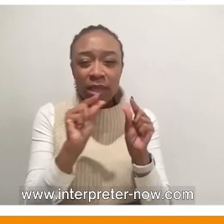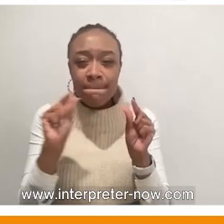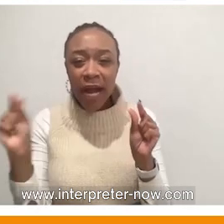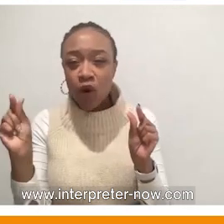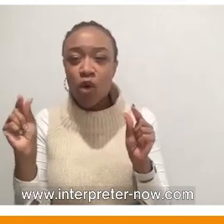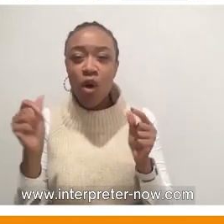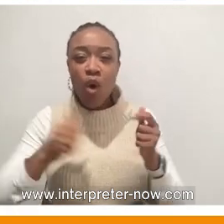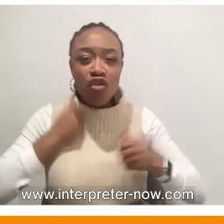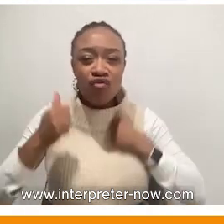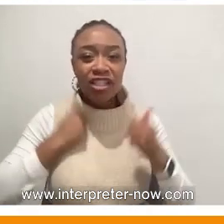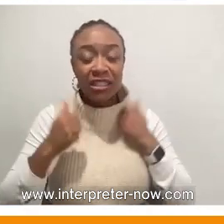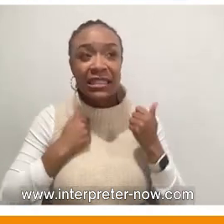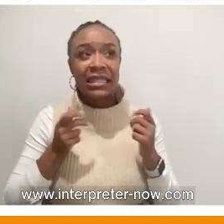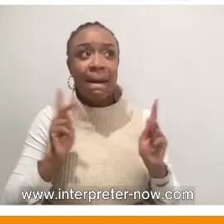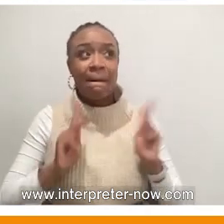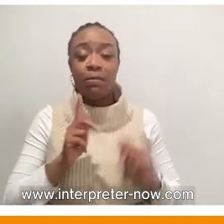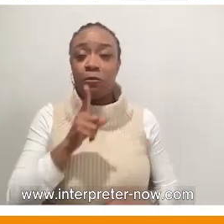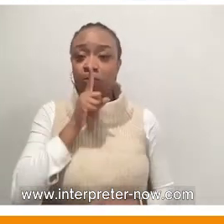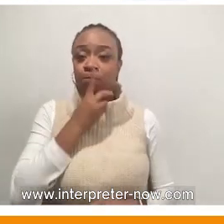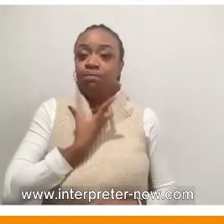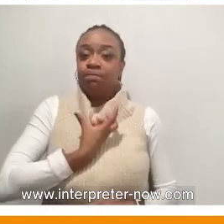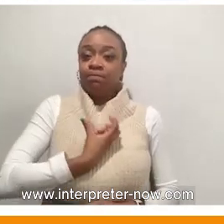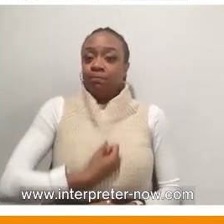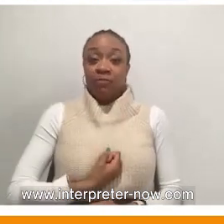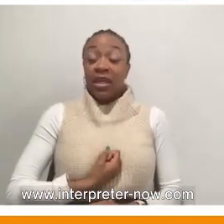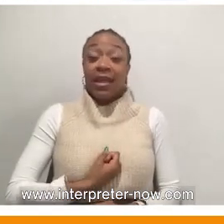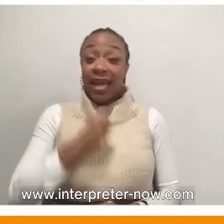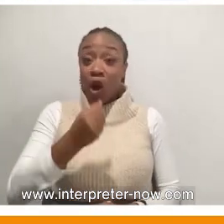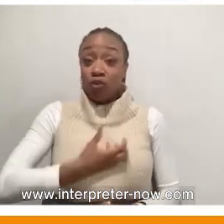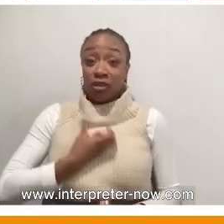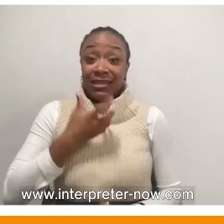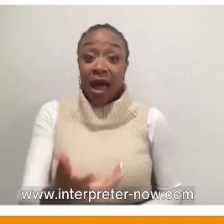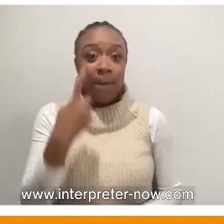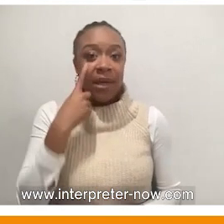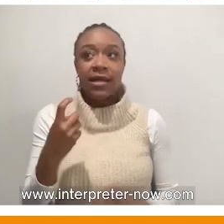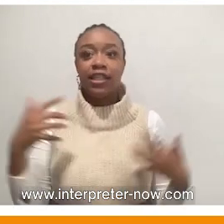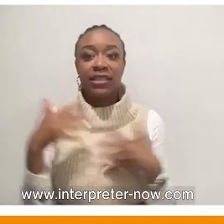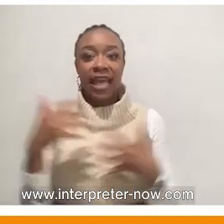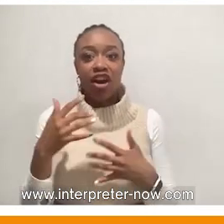untold, or where they are told, they're told anonymously out of fear, for things like retaliation.